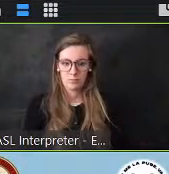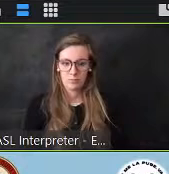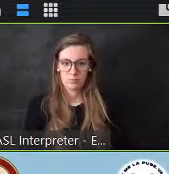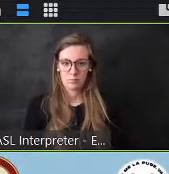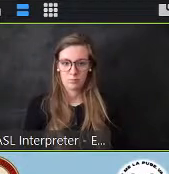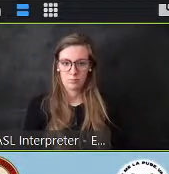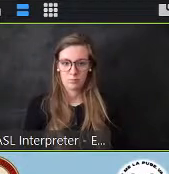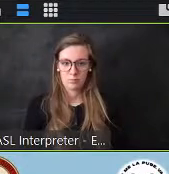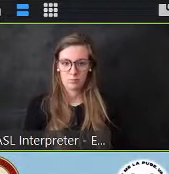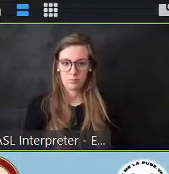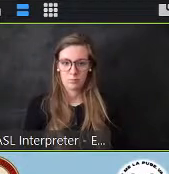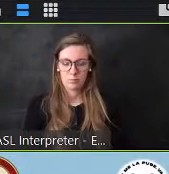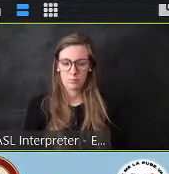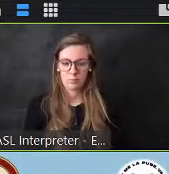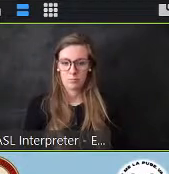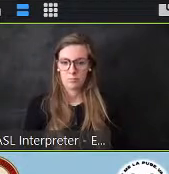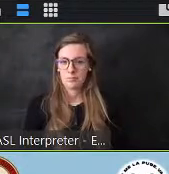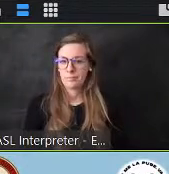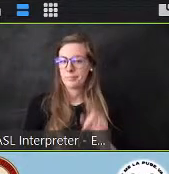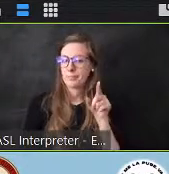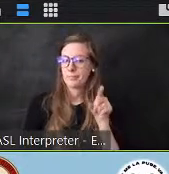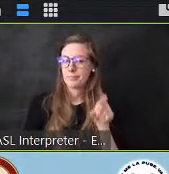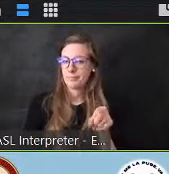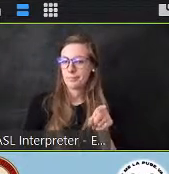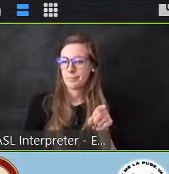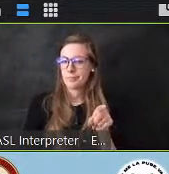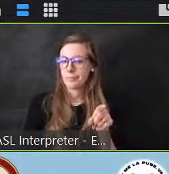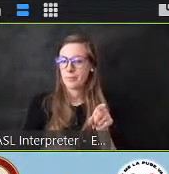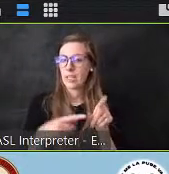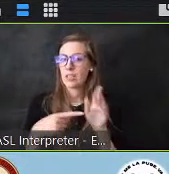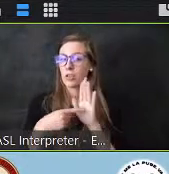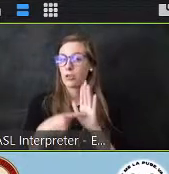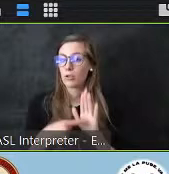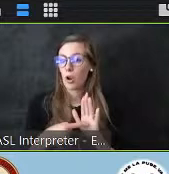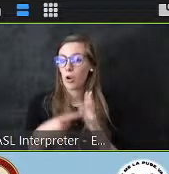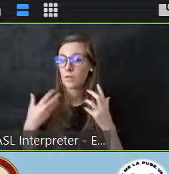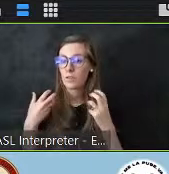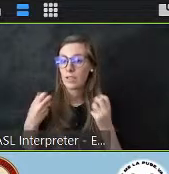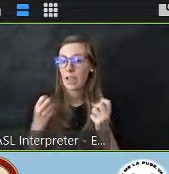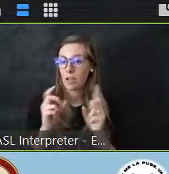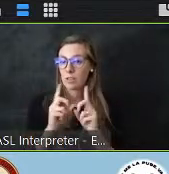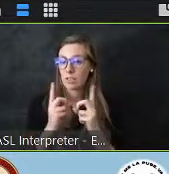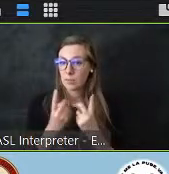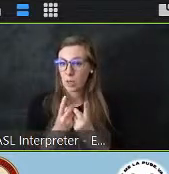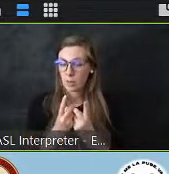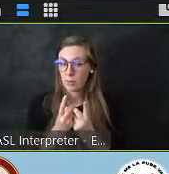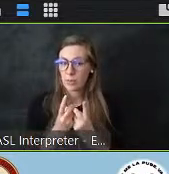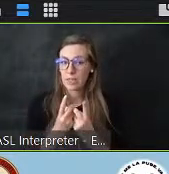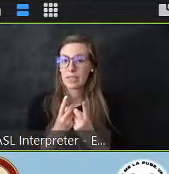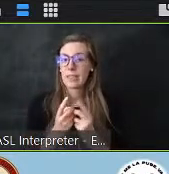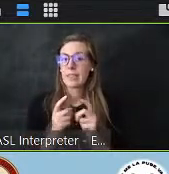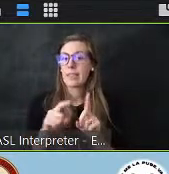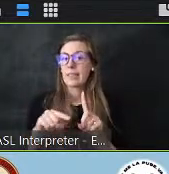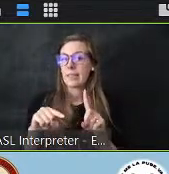likewere also noting that in the health Department that the positive testing